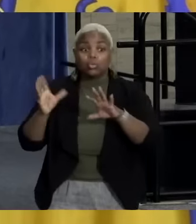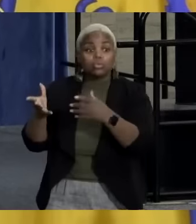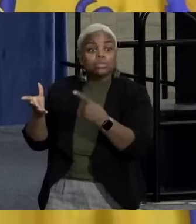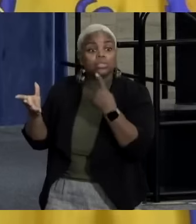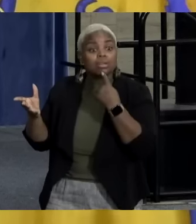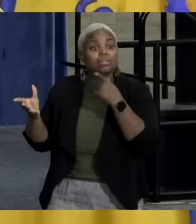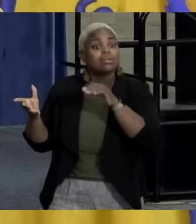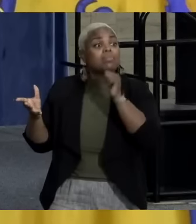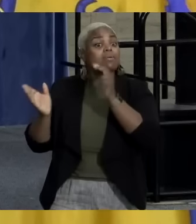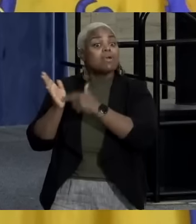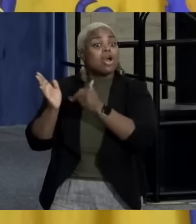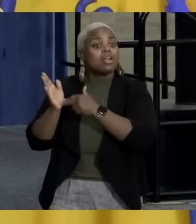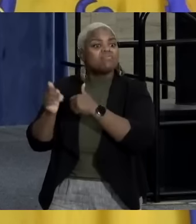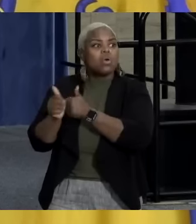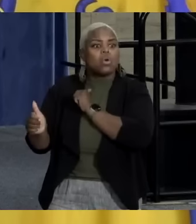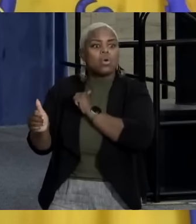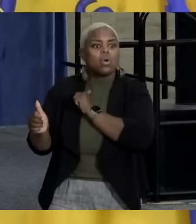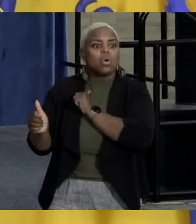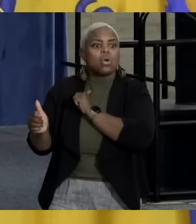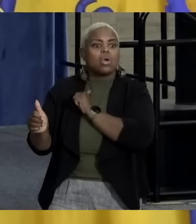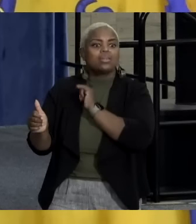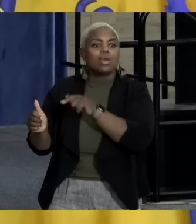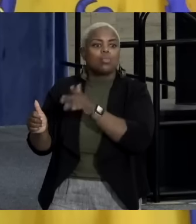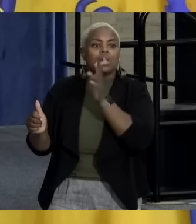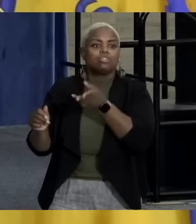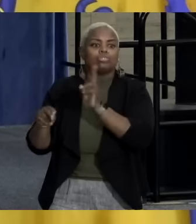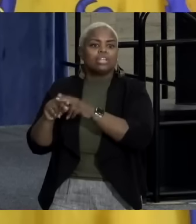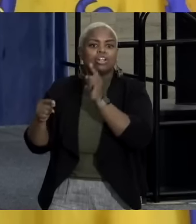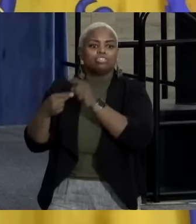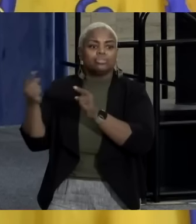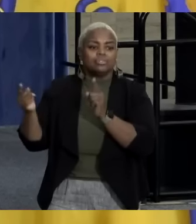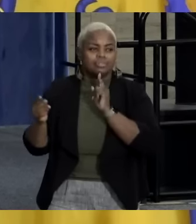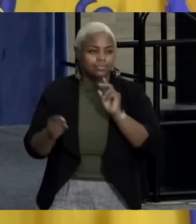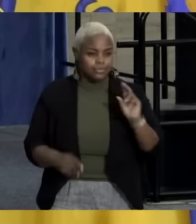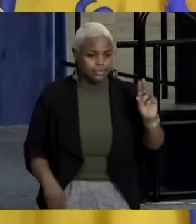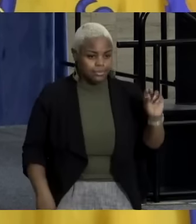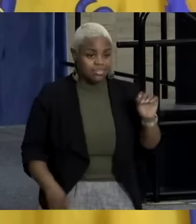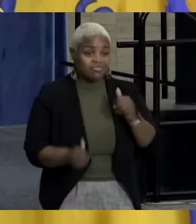allergies. It turns out it increases the risk of peanut allergies with avoidance in the first